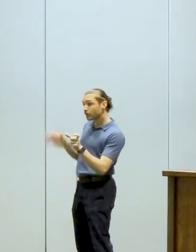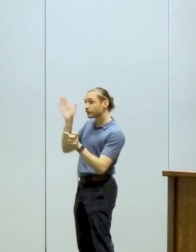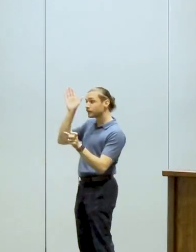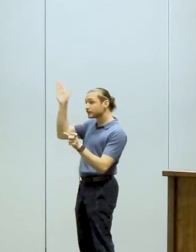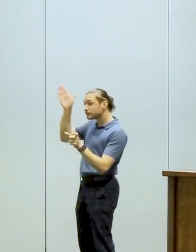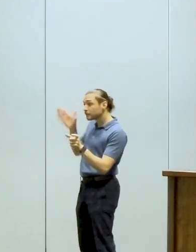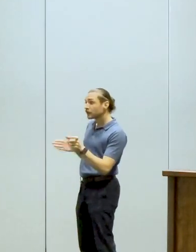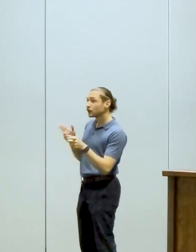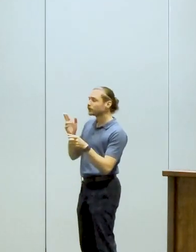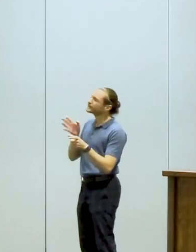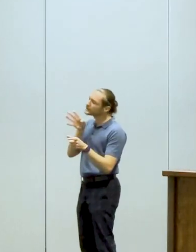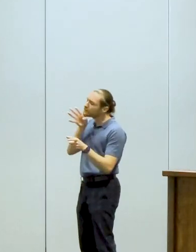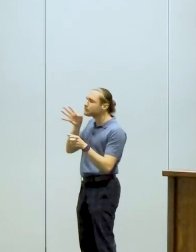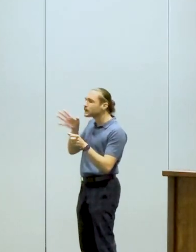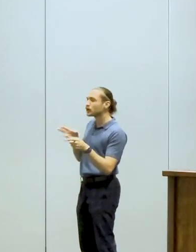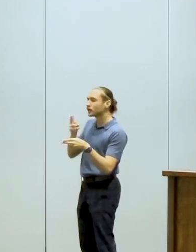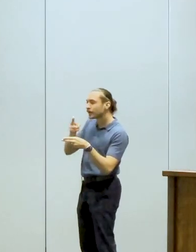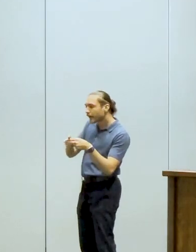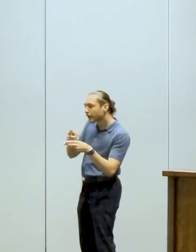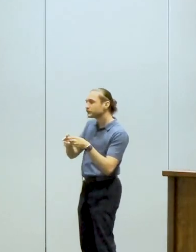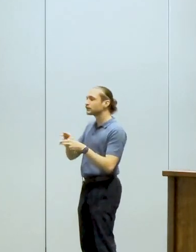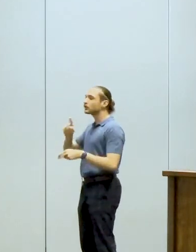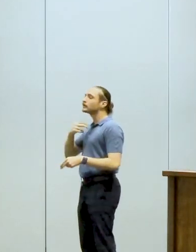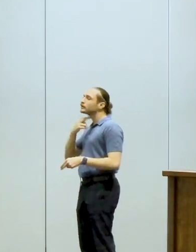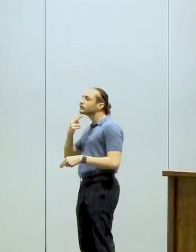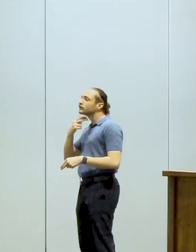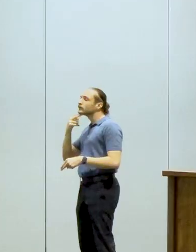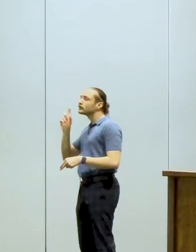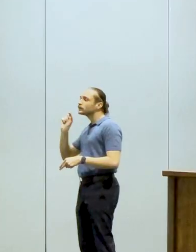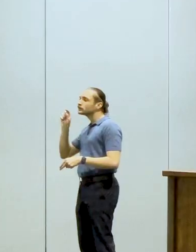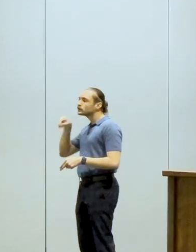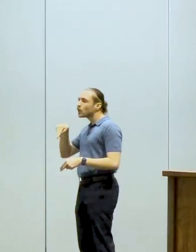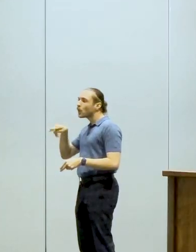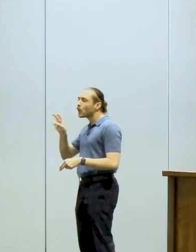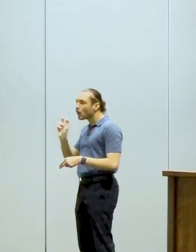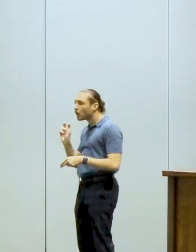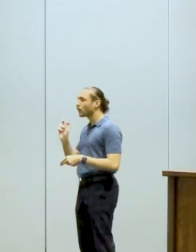simplified vocabulary. Or a student could also say, provide